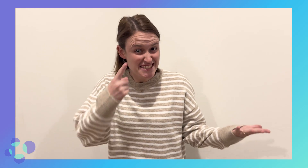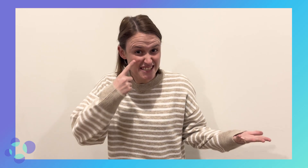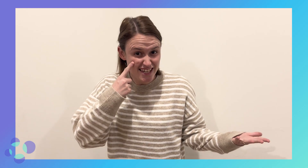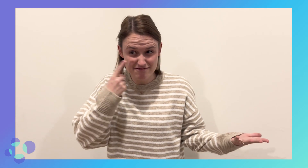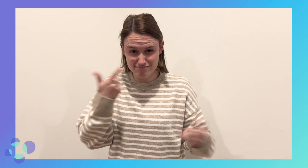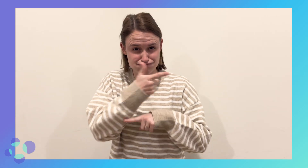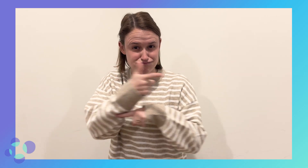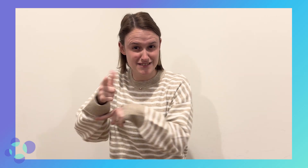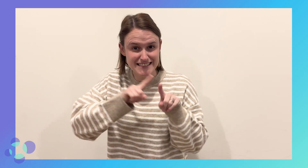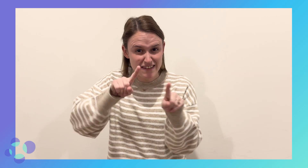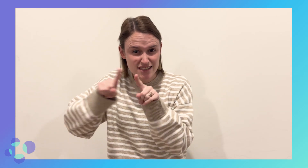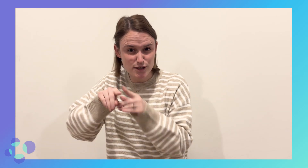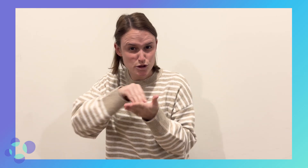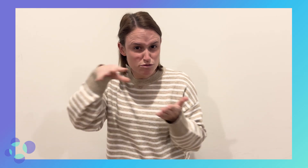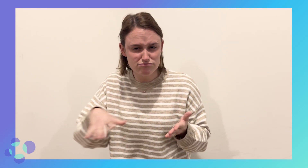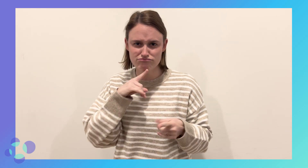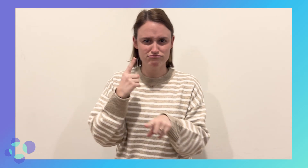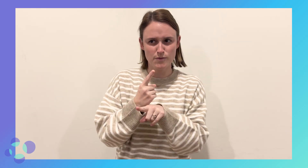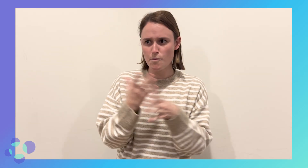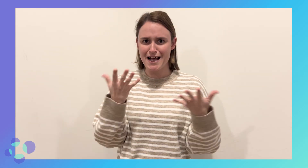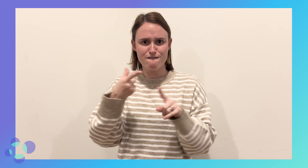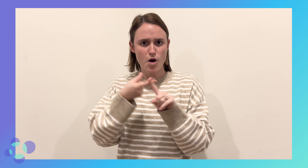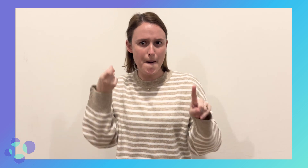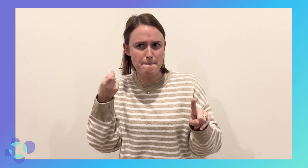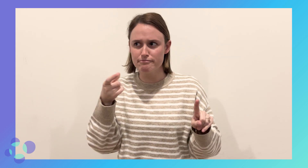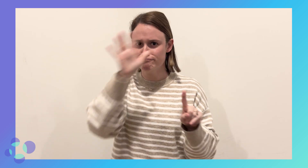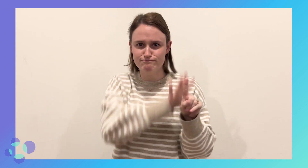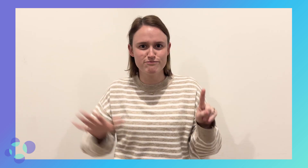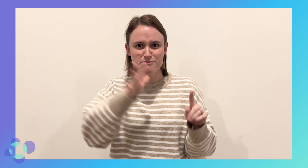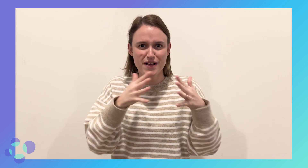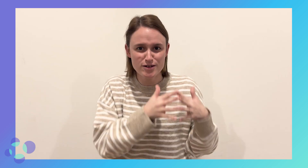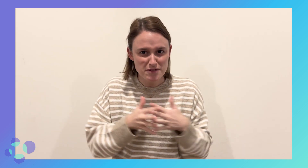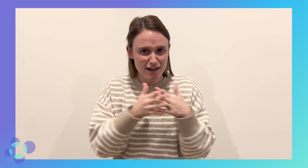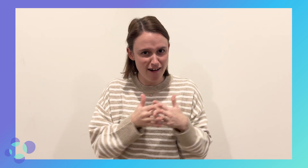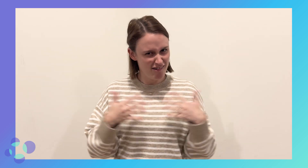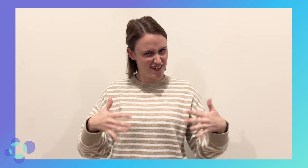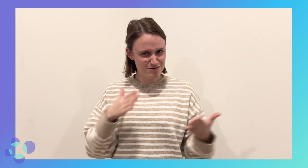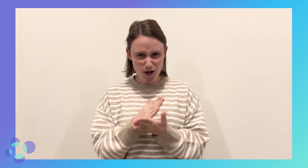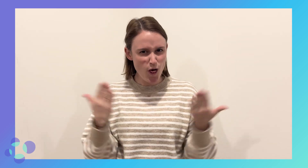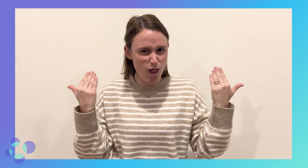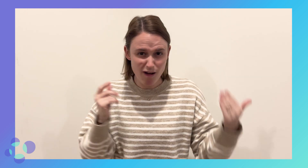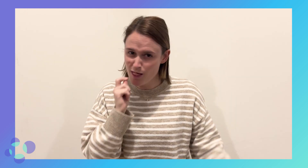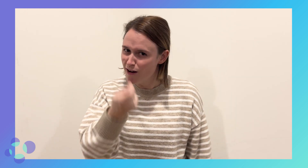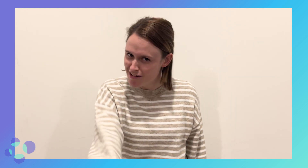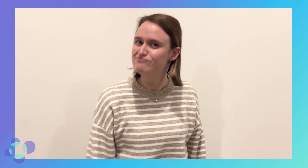You saw that we filmed various students talking about where in America they come from. That’s really cool. Cool! (ASL)